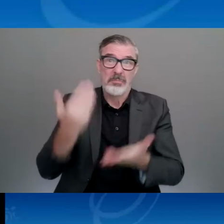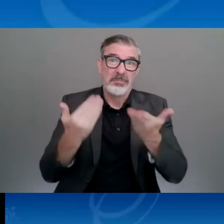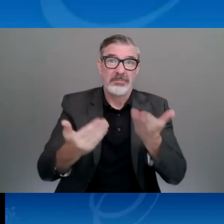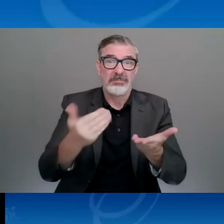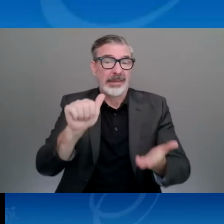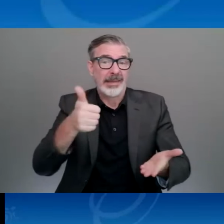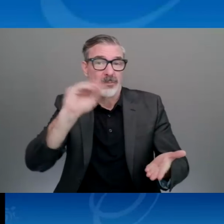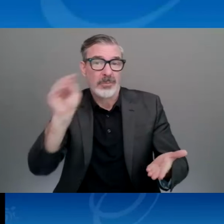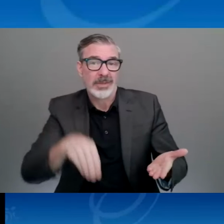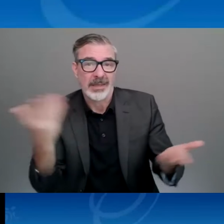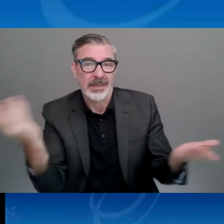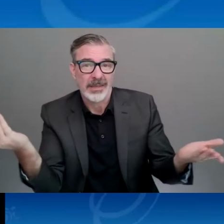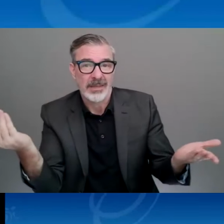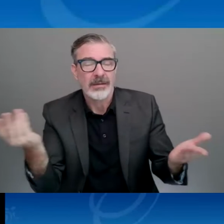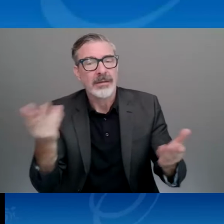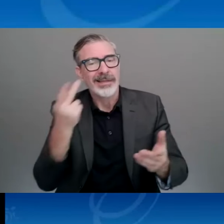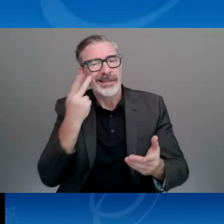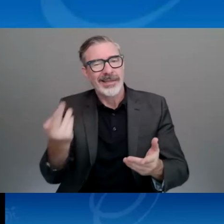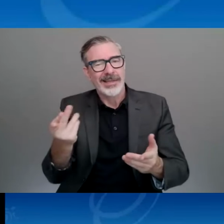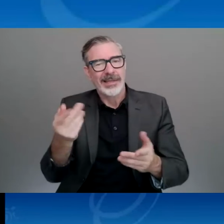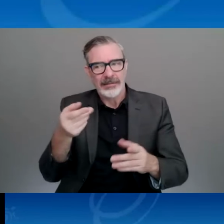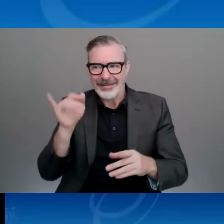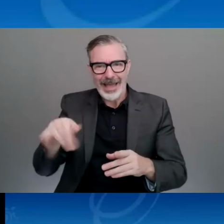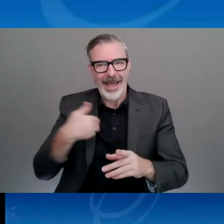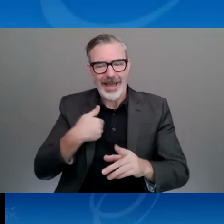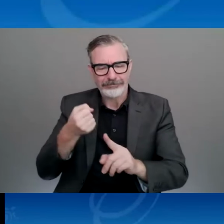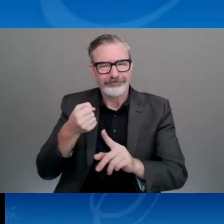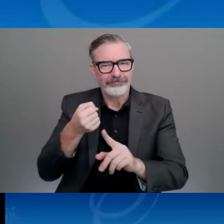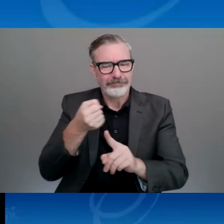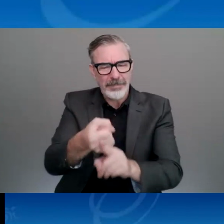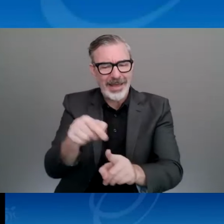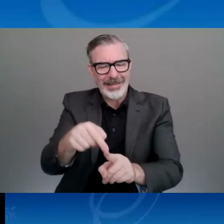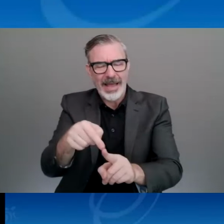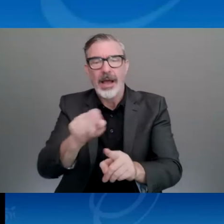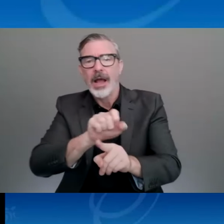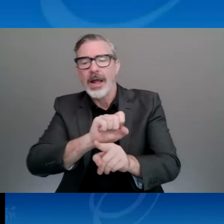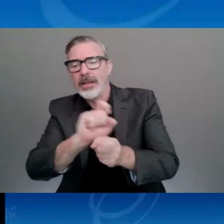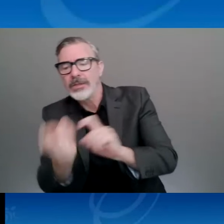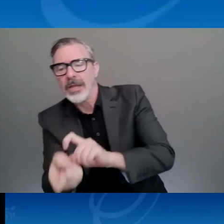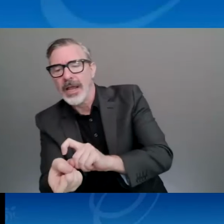So to impact that change means we have to be able to adapt new technology.